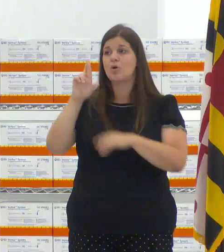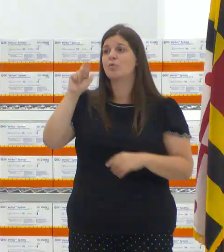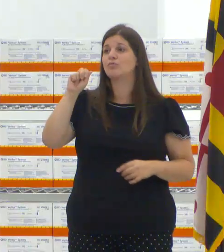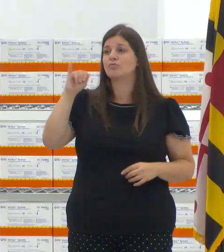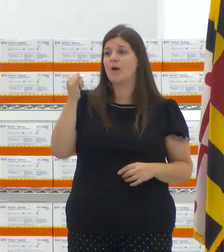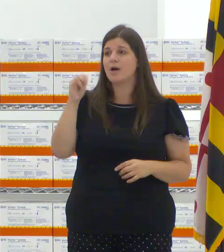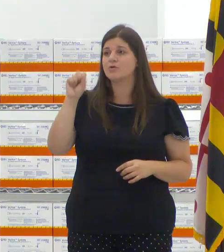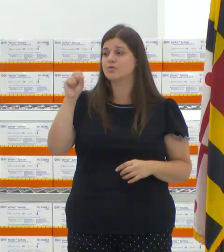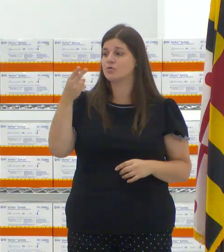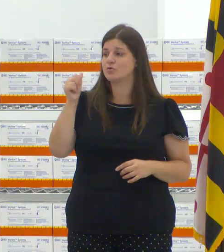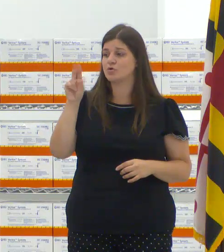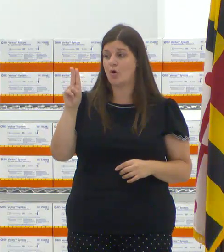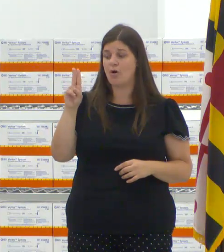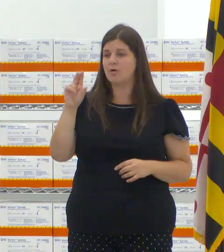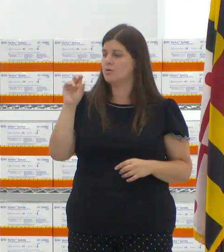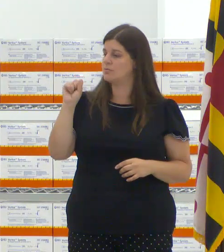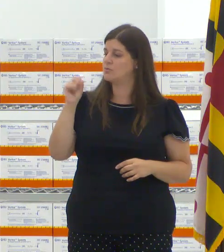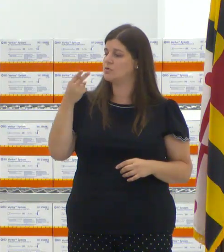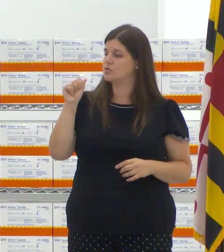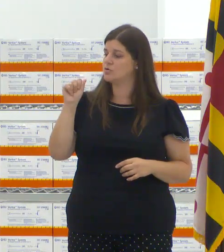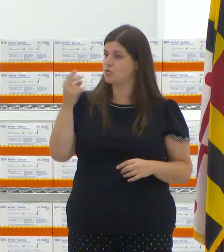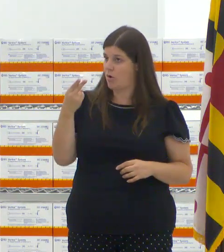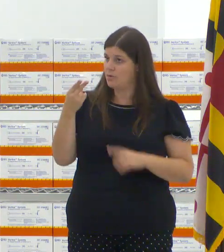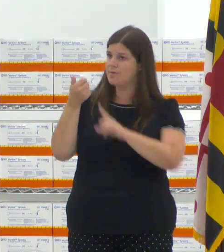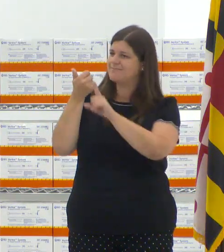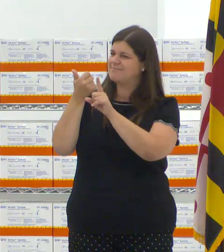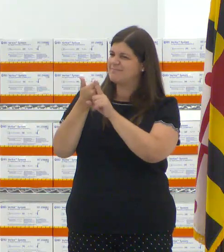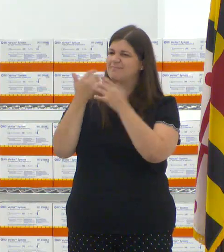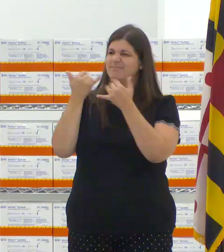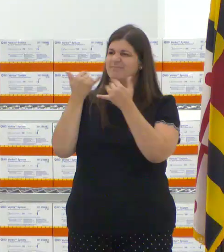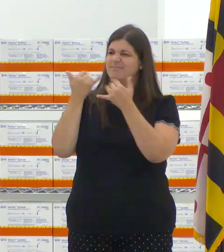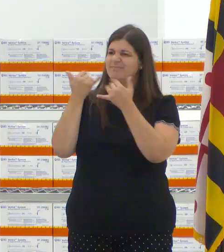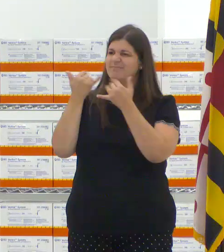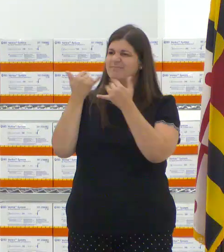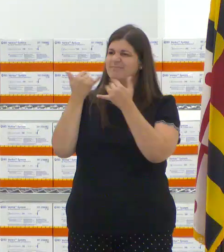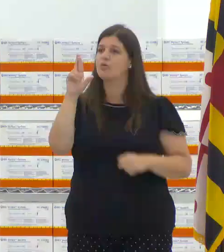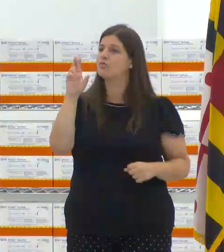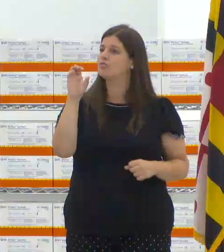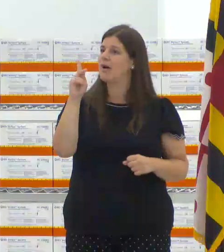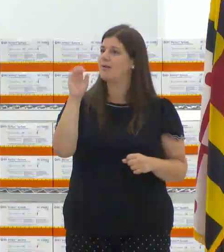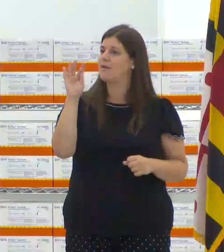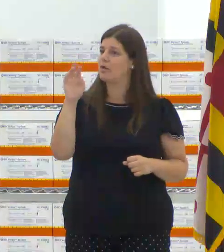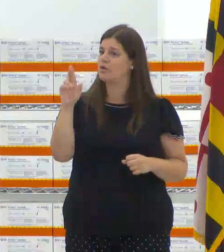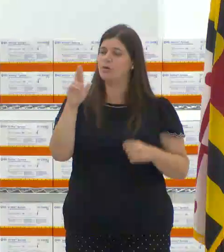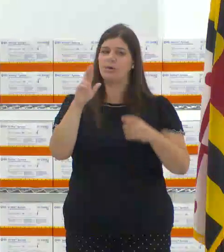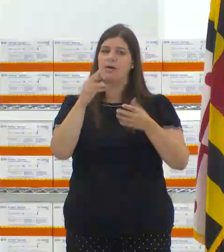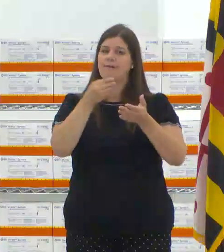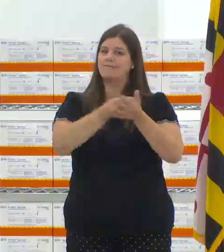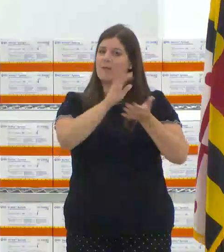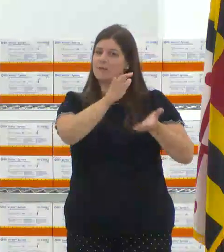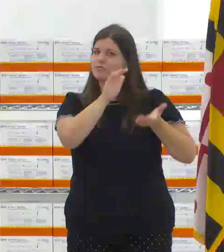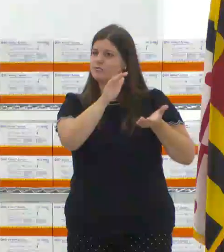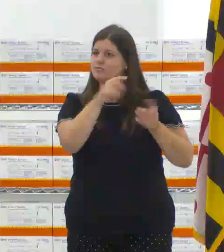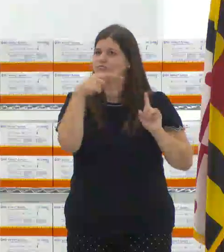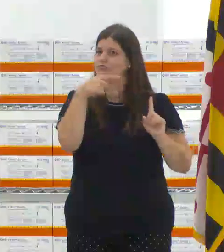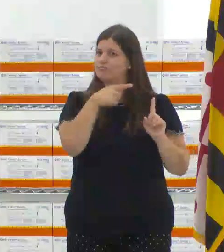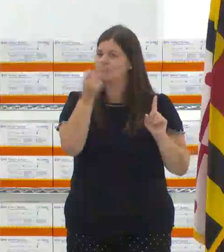Hopkins, and I'll tell you our state is very proud to have this BD visit here in Sparks, and proud of the incredible life saving work that's being done here.